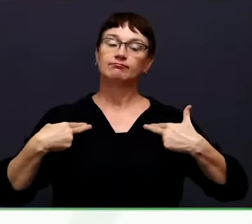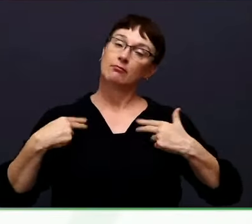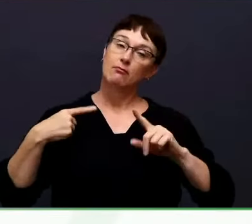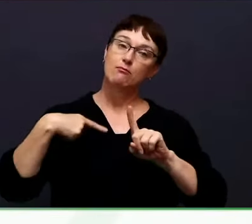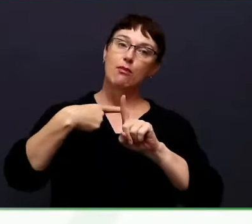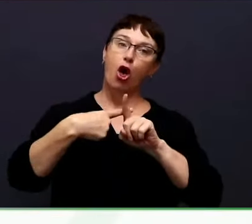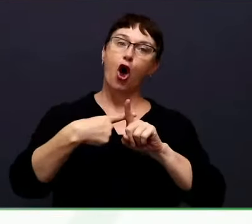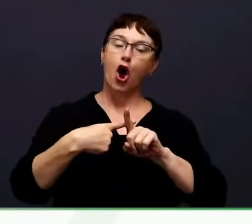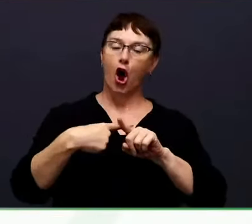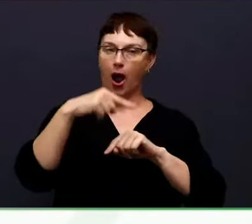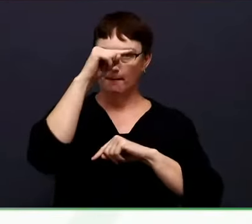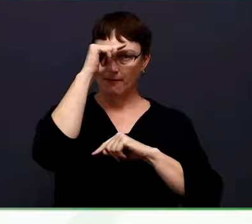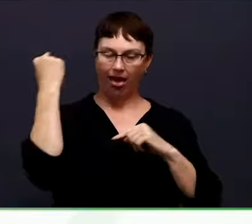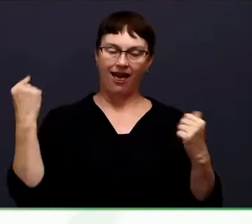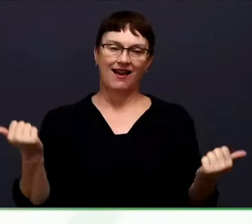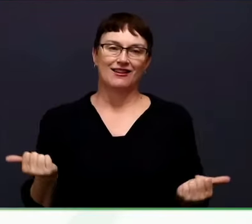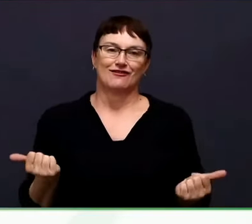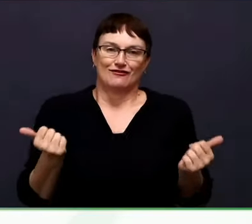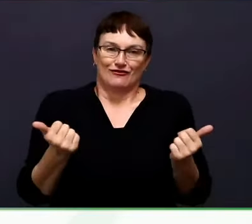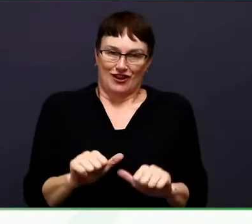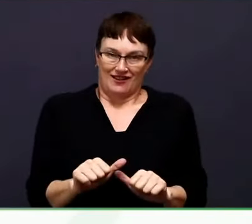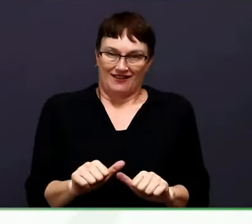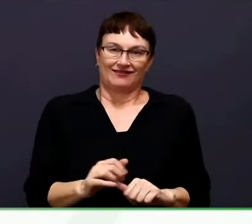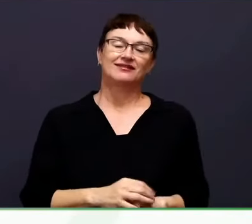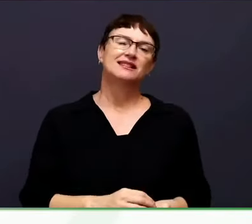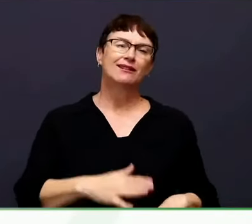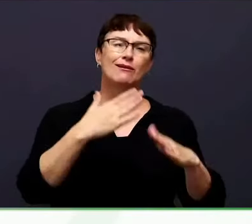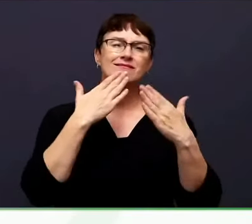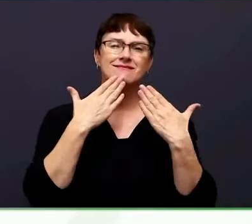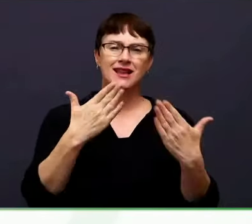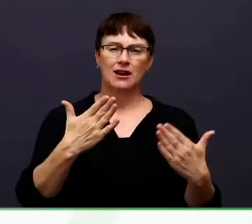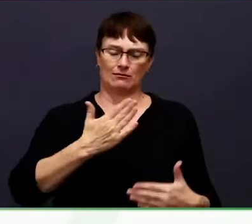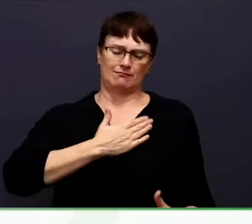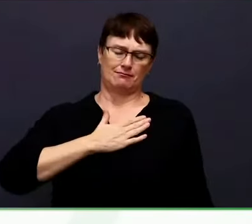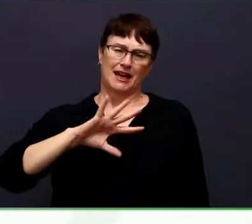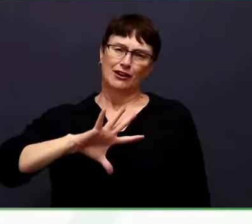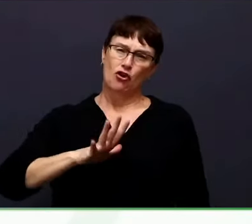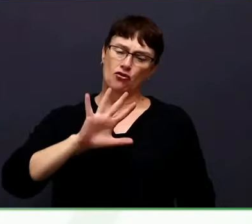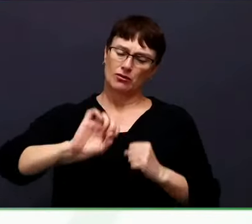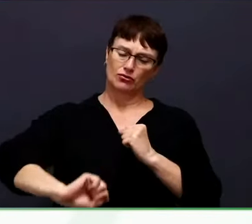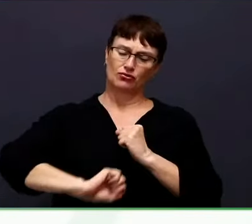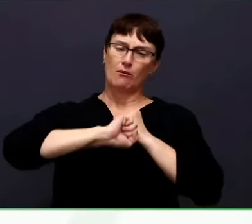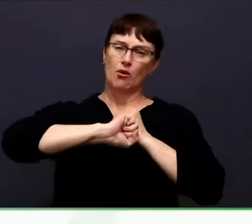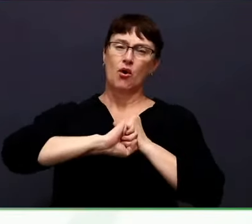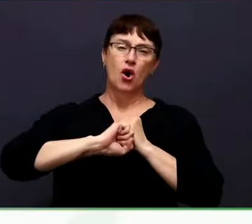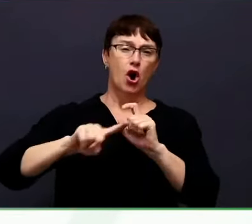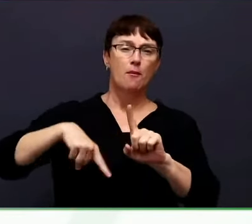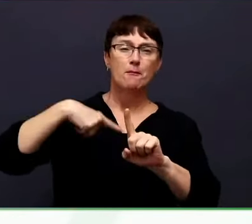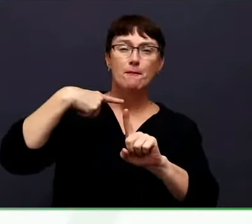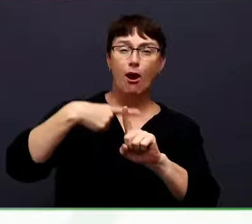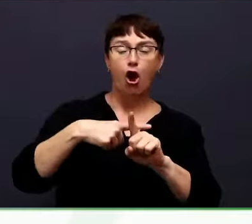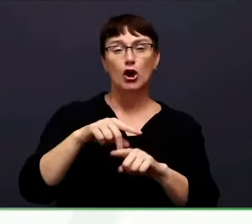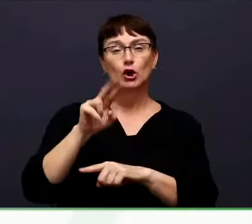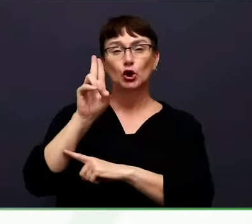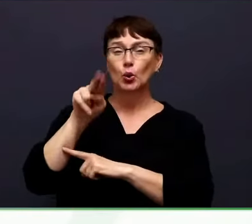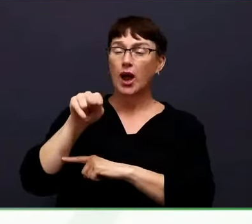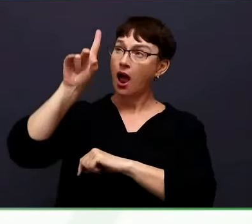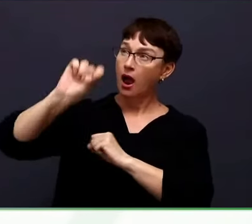country for the support from all over the world and especially from the unit patients from the earthquake disaster that occurred